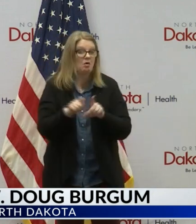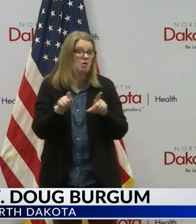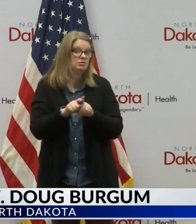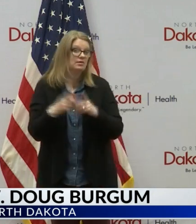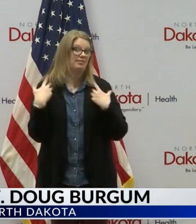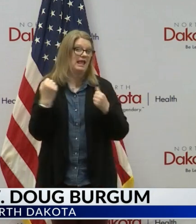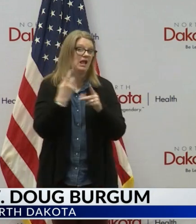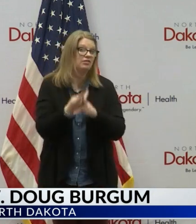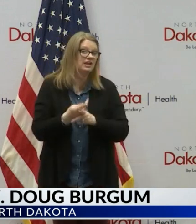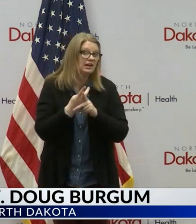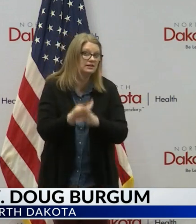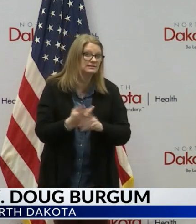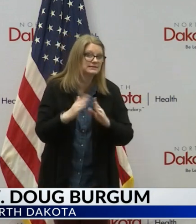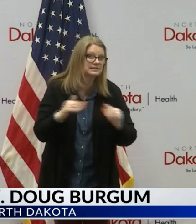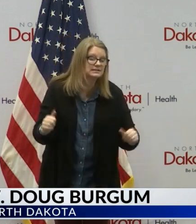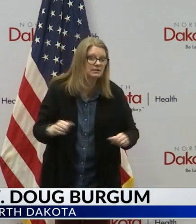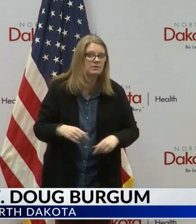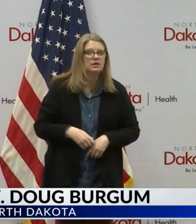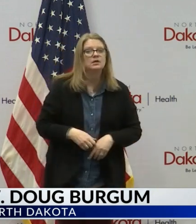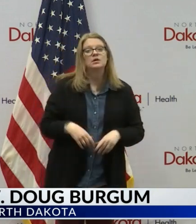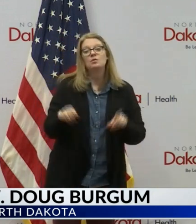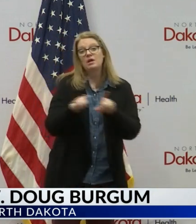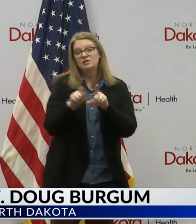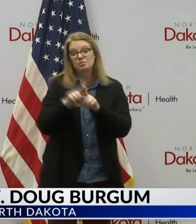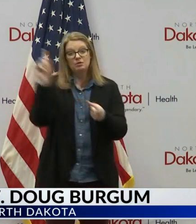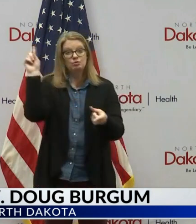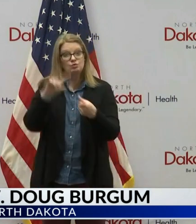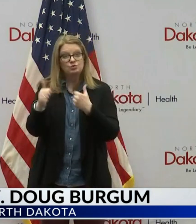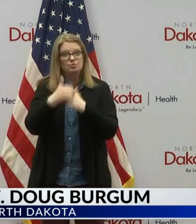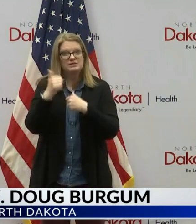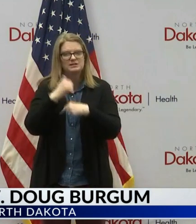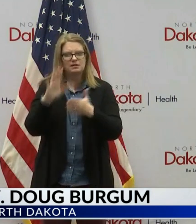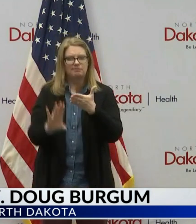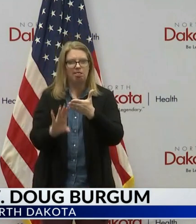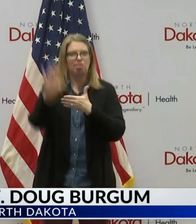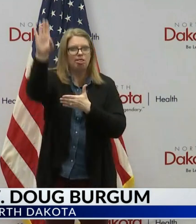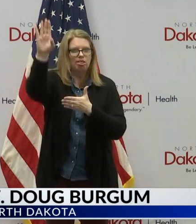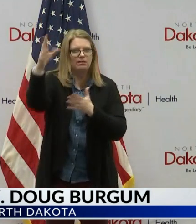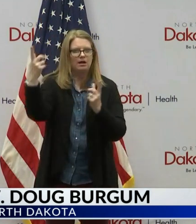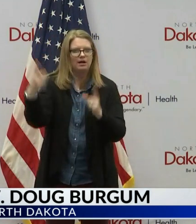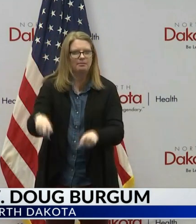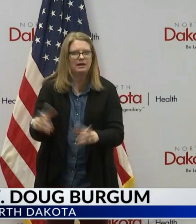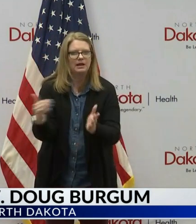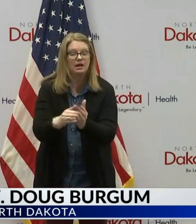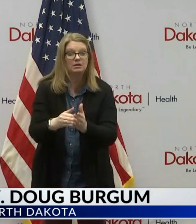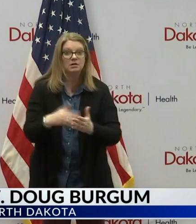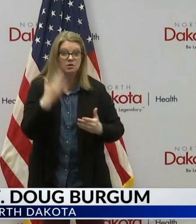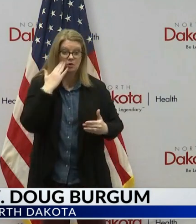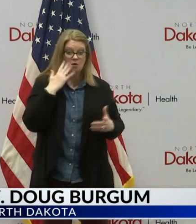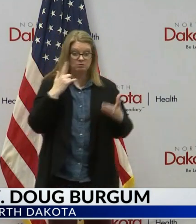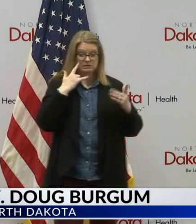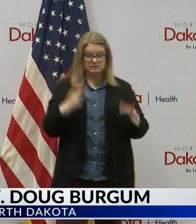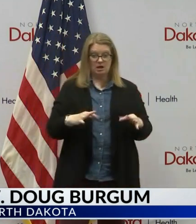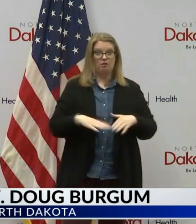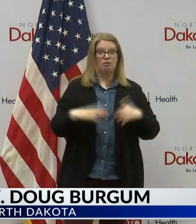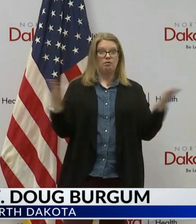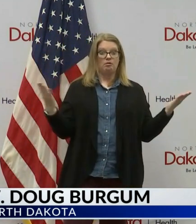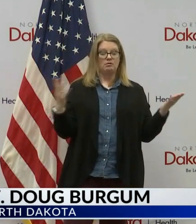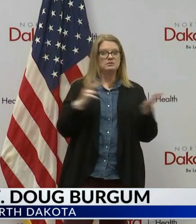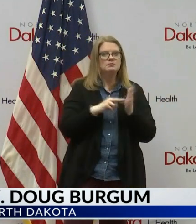IS OF WHAT WE DISCUSSED IN NORTH DAKOTA. UP TO DATE DATA AND THE ABILITY OF THE HEALTH SYSTEM. AND TALK ABOUT MITIGATE THE